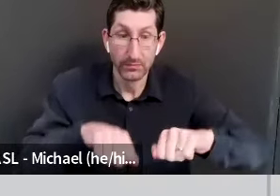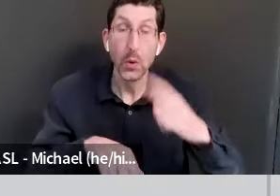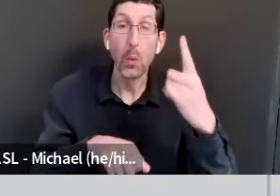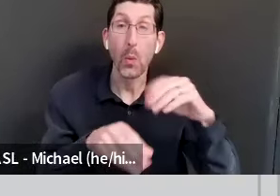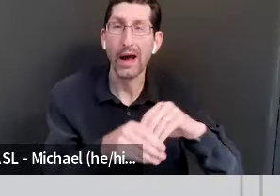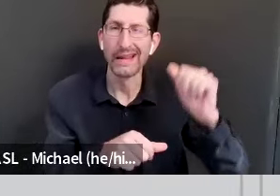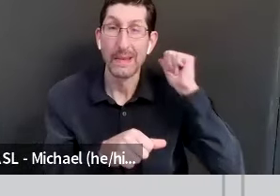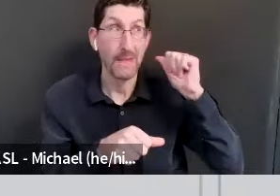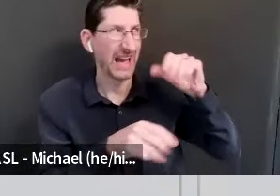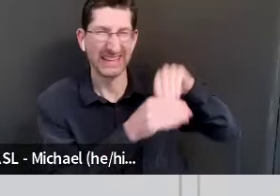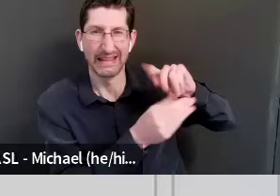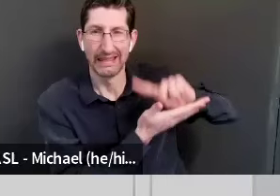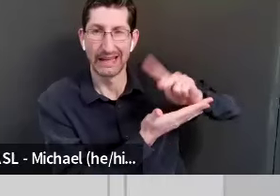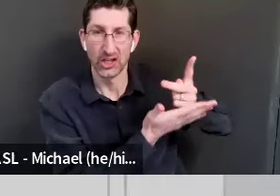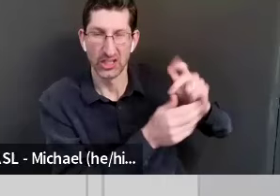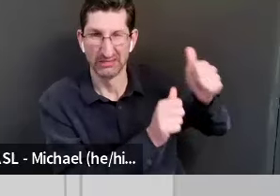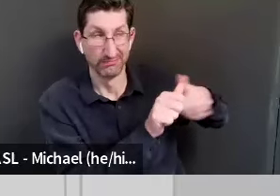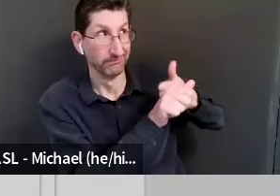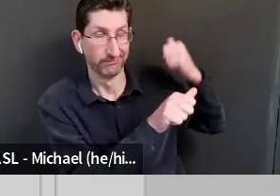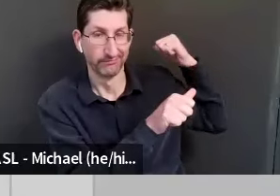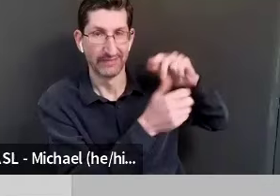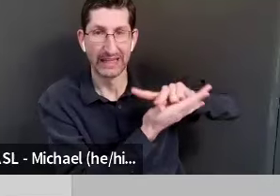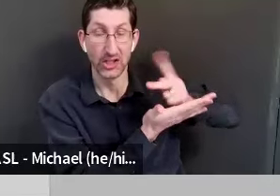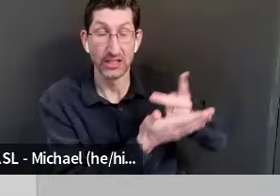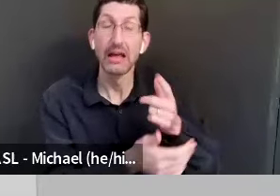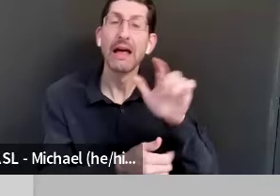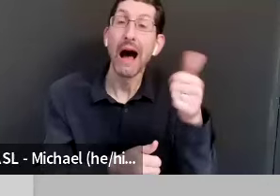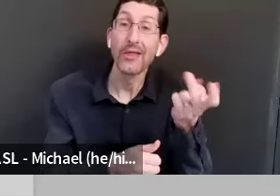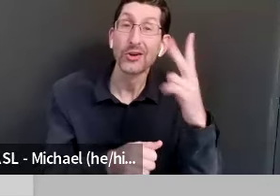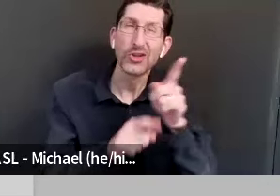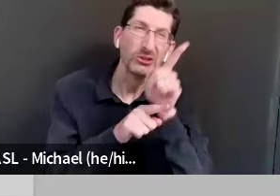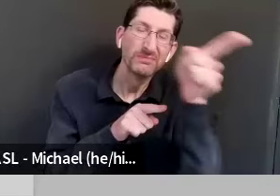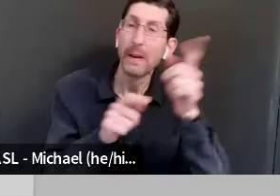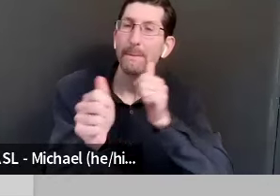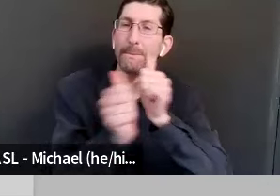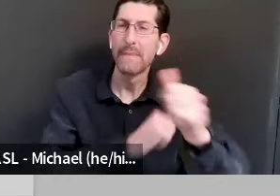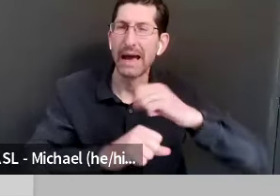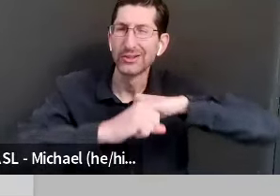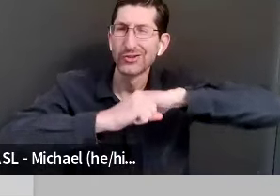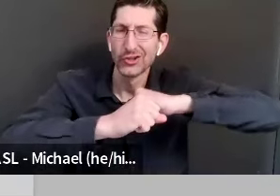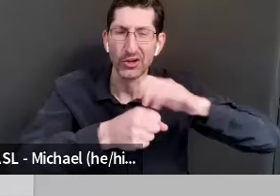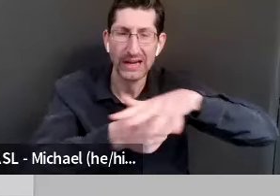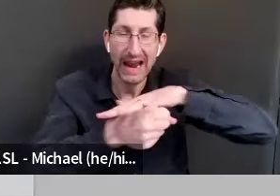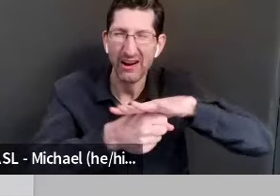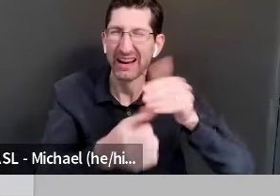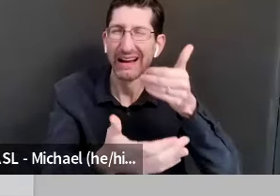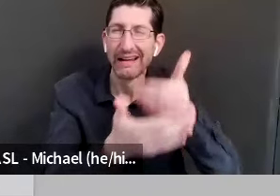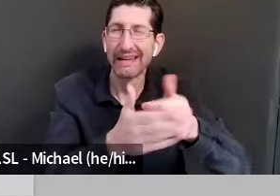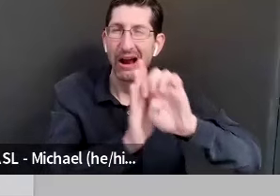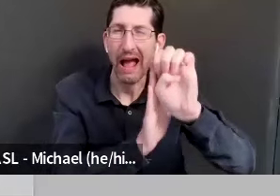EXTERNAL DEFIBRILLATORS ON SITE. ONE LOCATED IN BACK OF THE BOARD ROOM IN THE KITCHEN AND THE OTHER